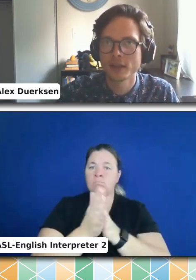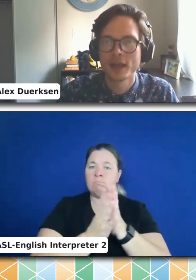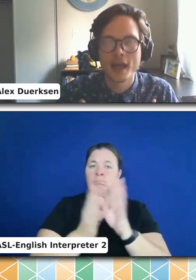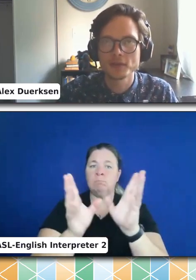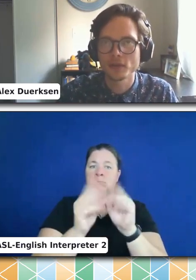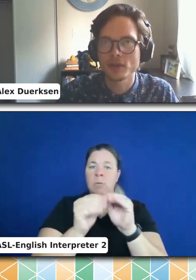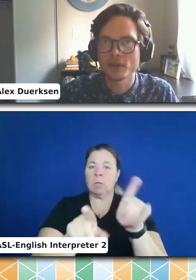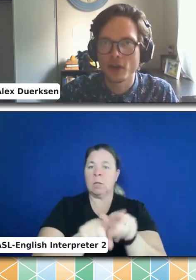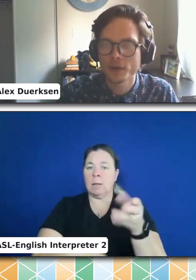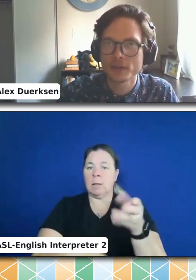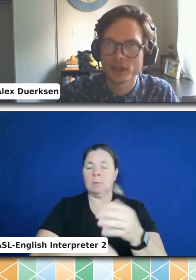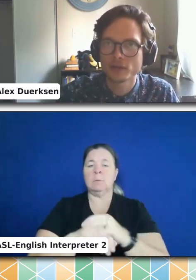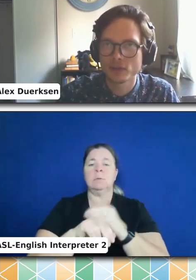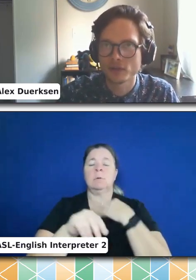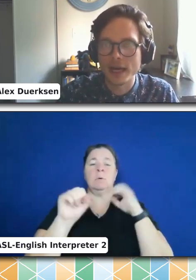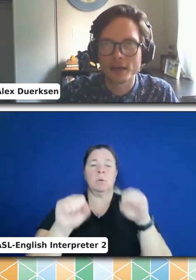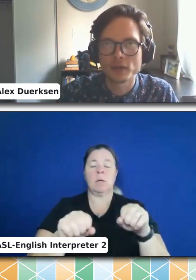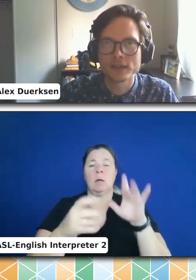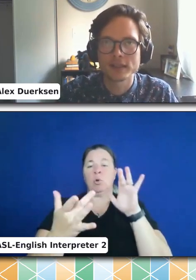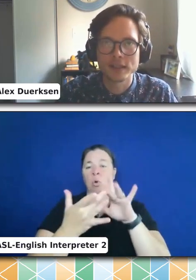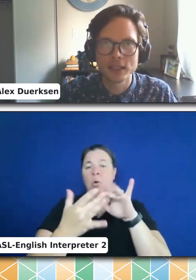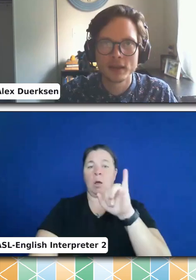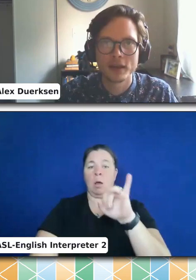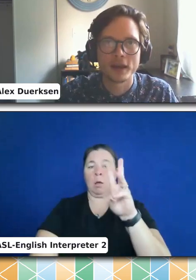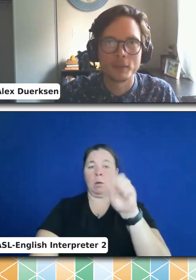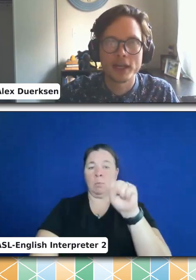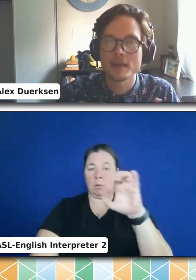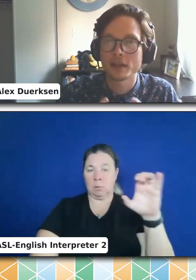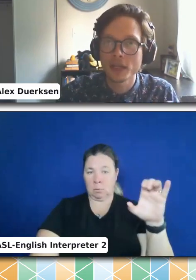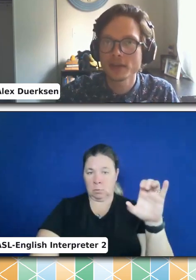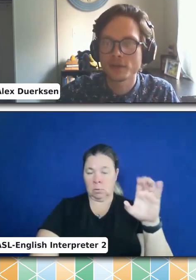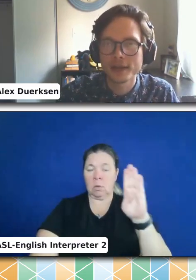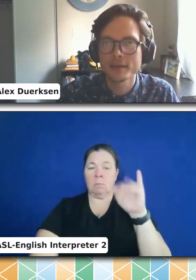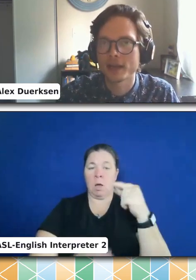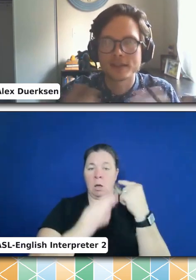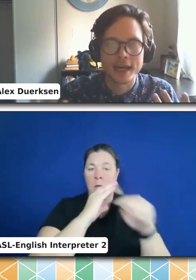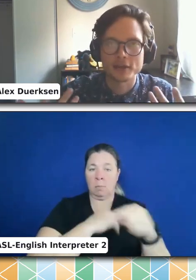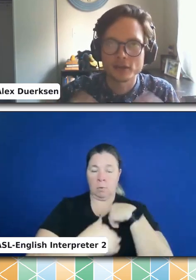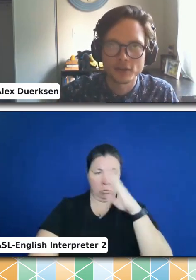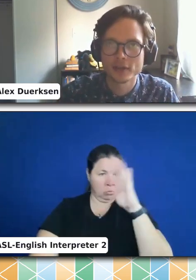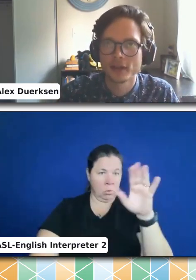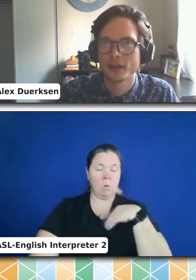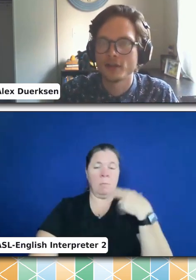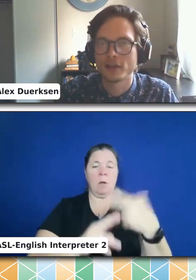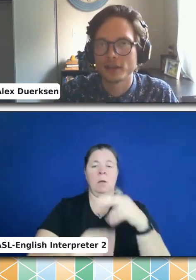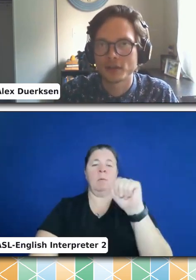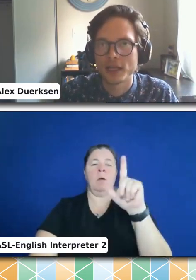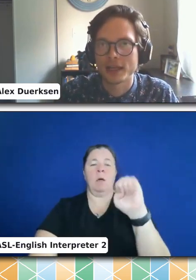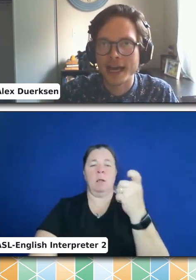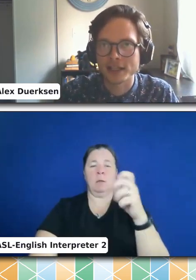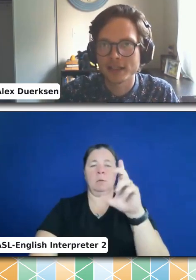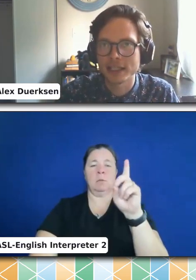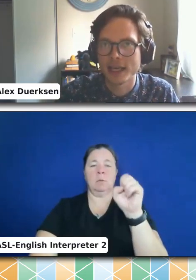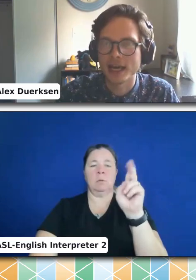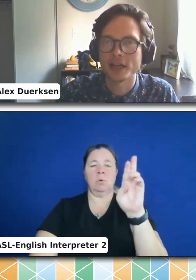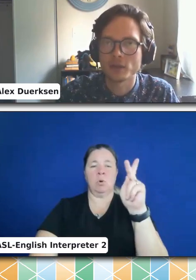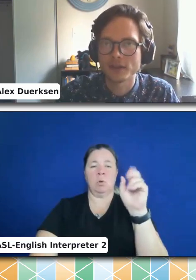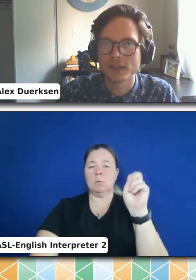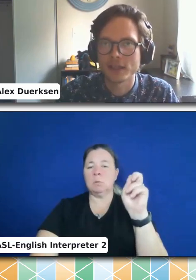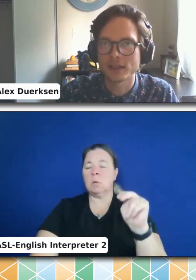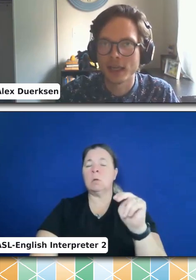Absolutely, you can always reach out to the IWSCC. Uh, by emailing me directly, my name is Alex Dirksen. You can catch me at alexd at IWSCC.ca.